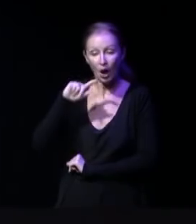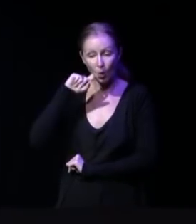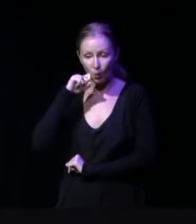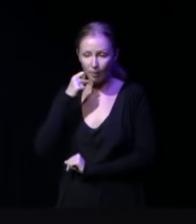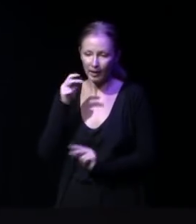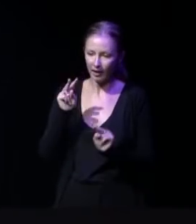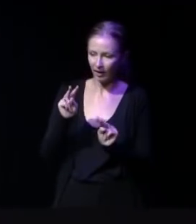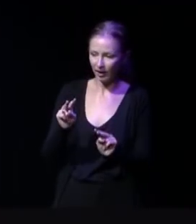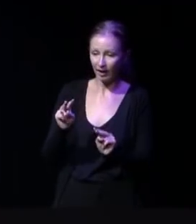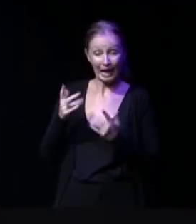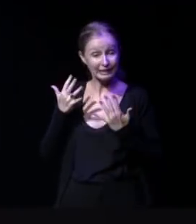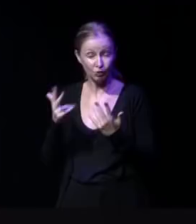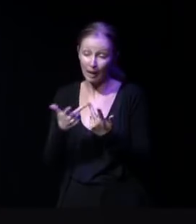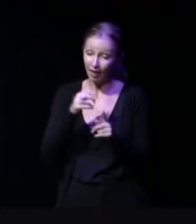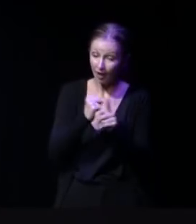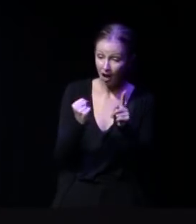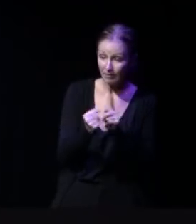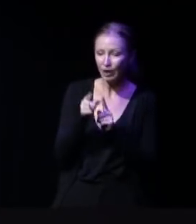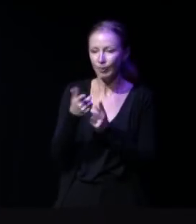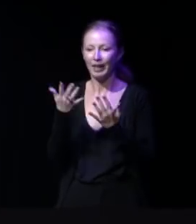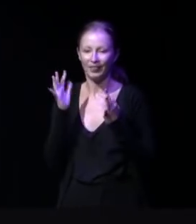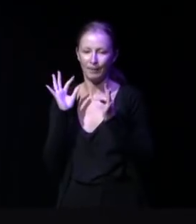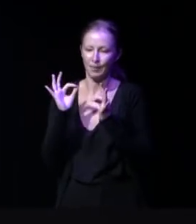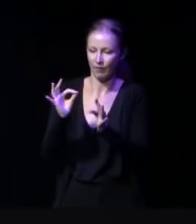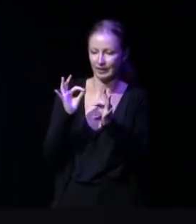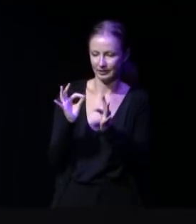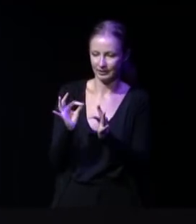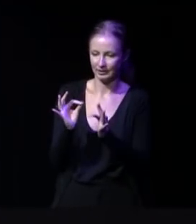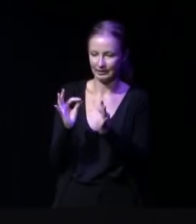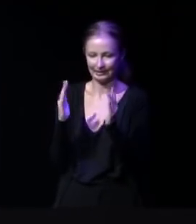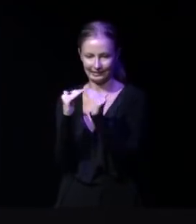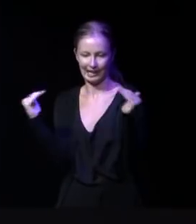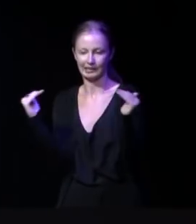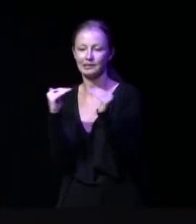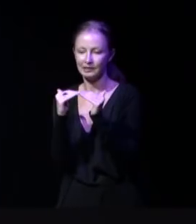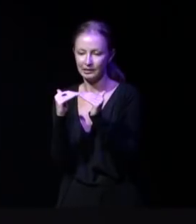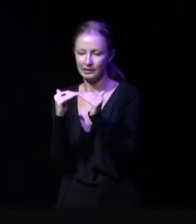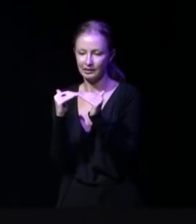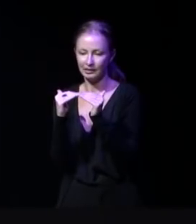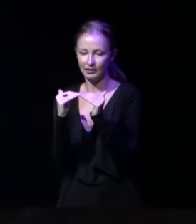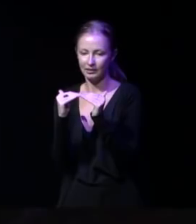in so many different environments the kind of ideal standard, you know, the pinnacle of what beauty is.